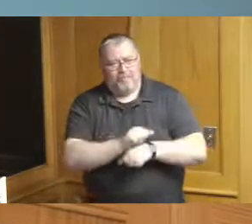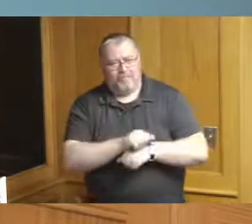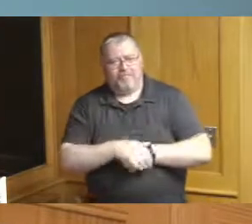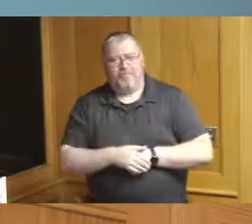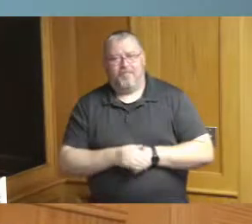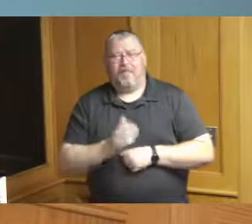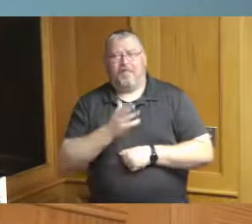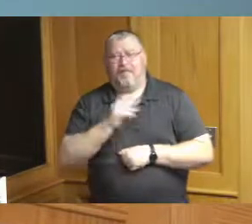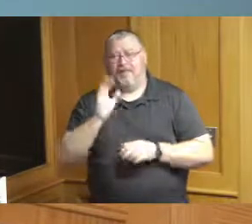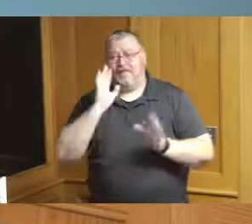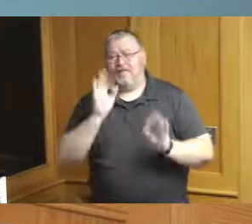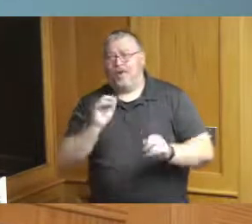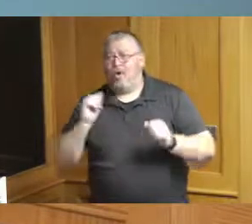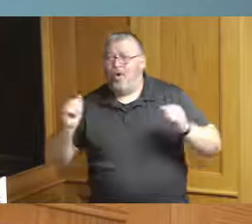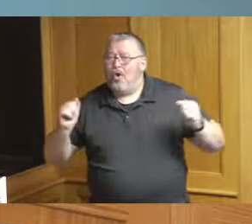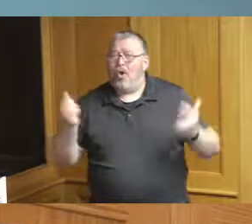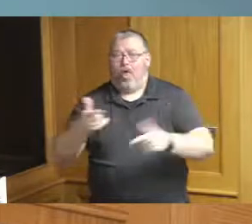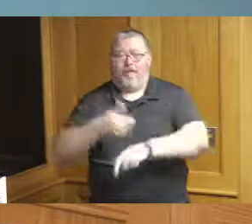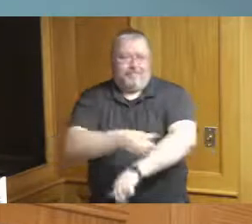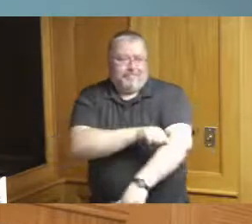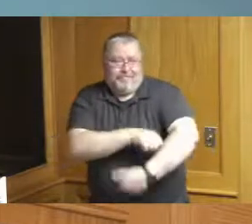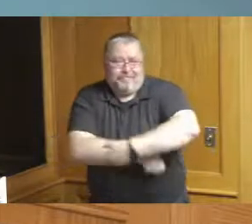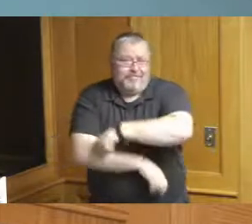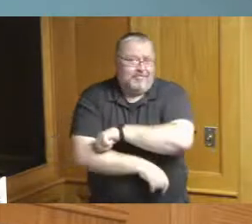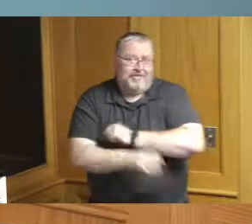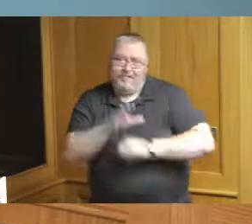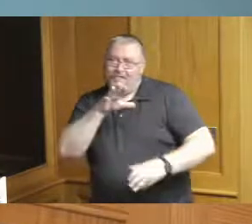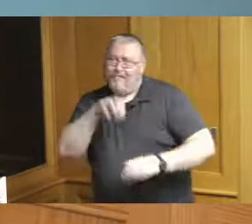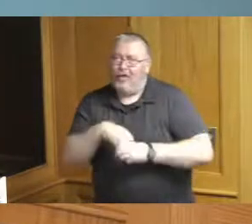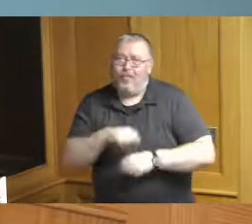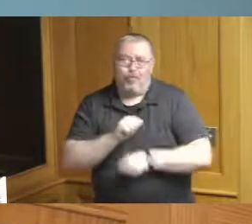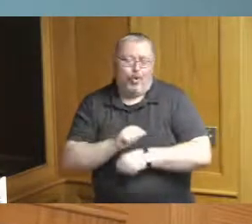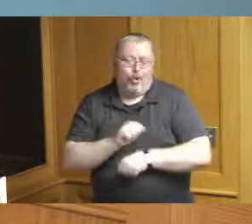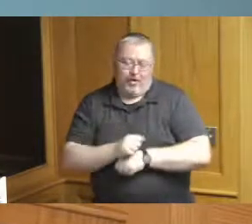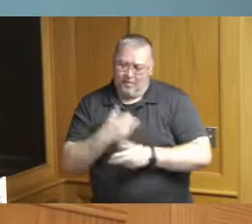it's definitely all hands on deck all hands on deck so i want to thank you for that